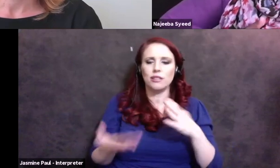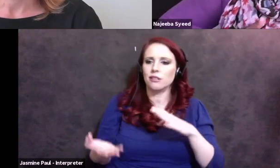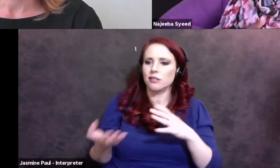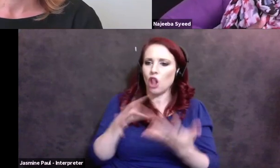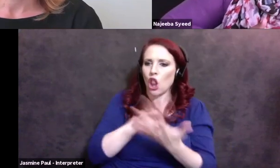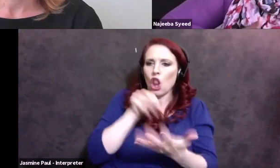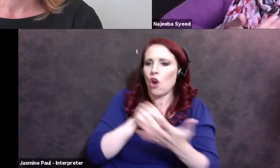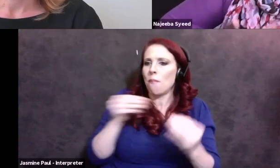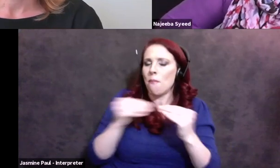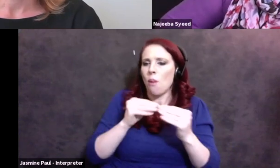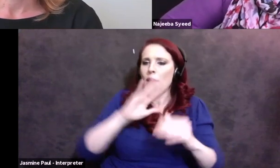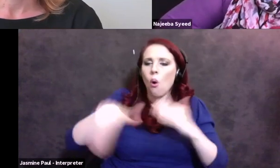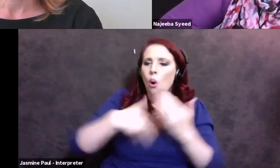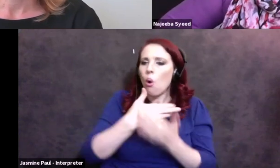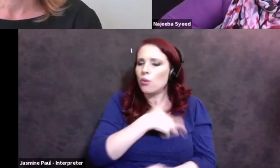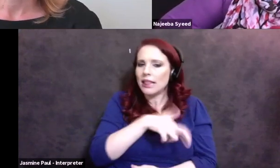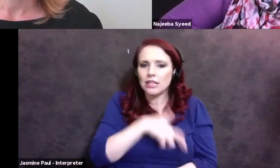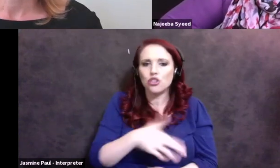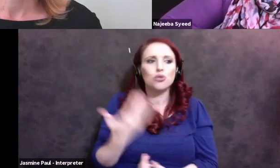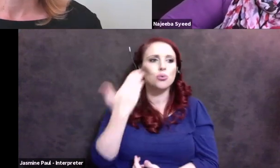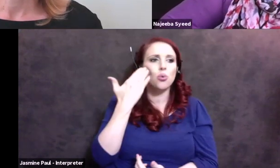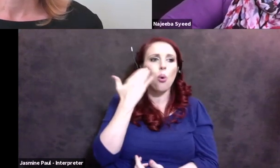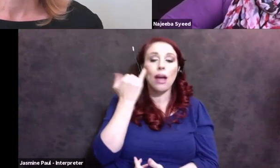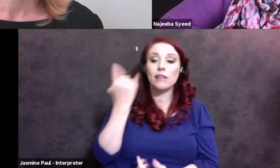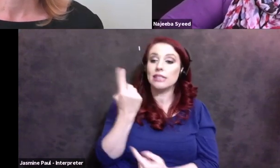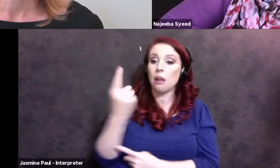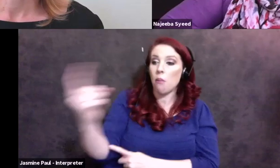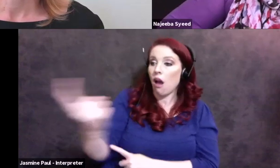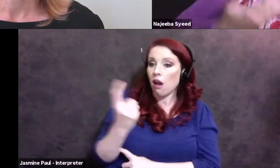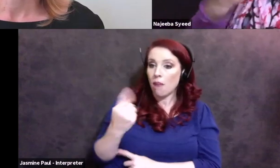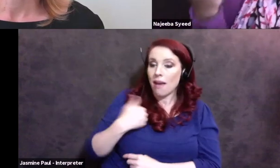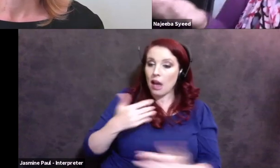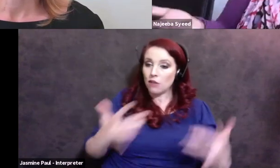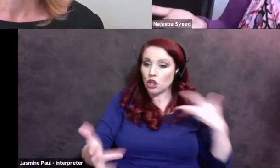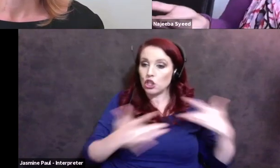So, knowing that when someone comes to you with a concern, if you are already aware that